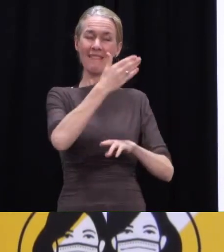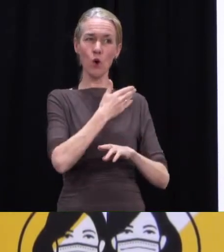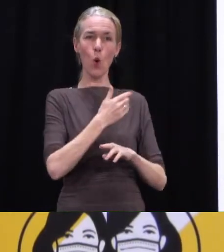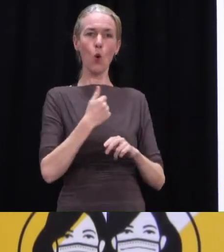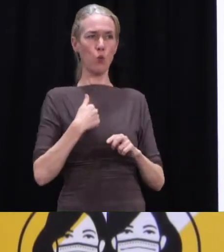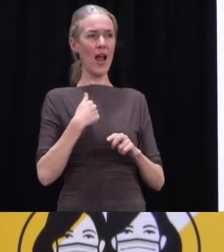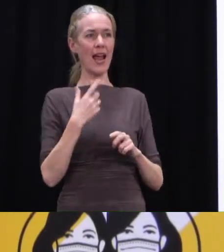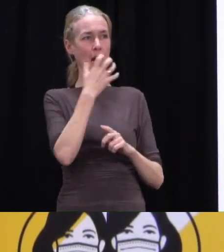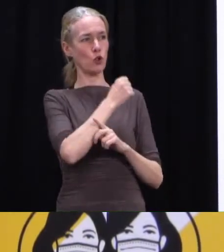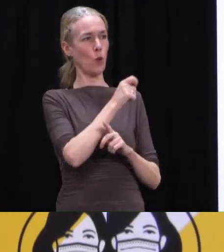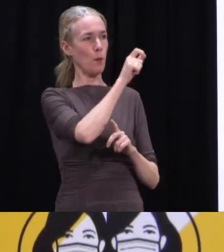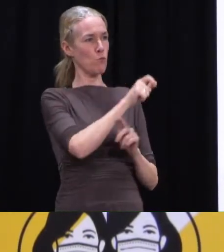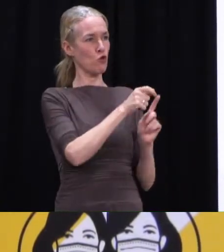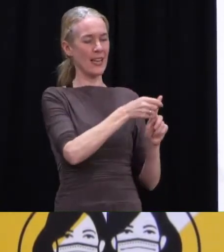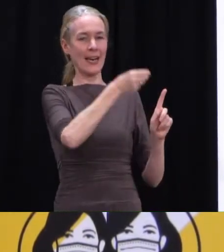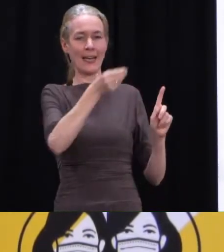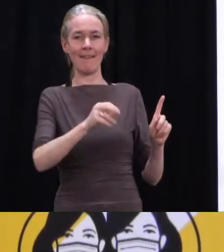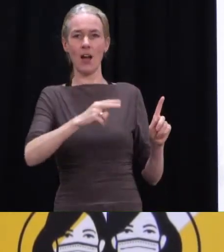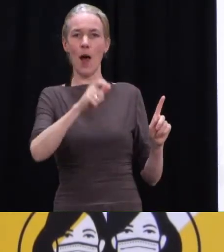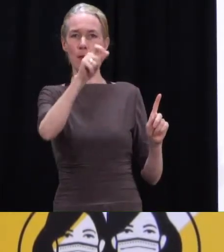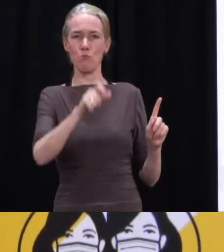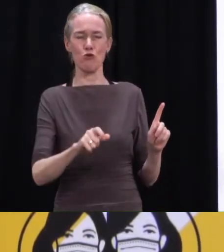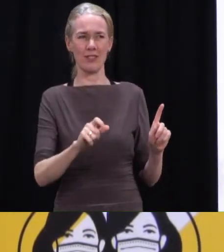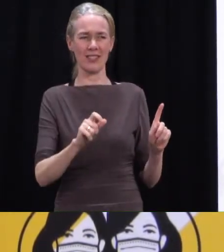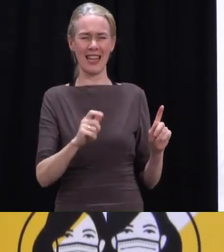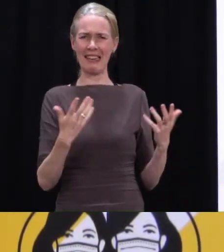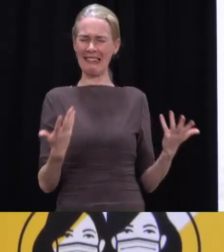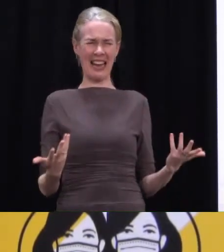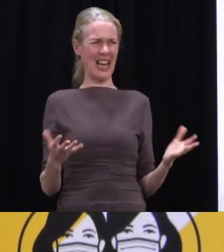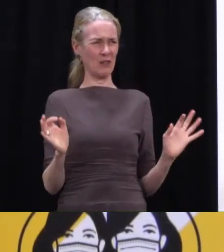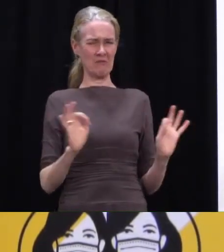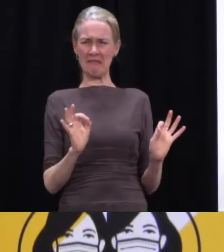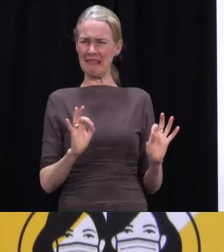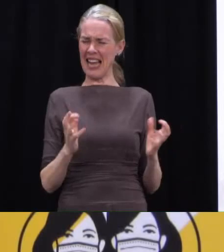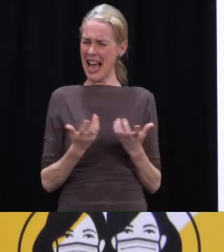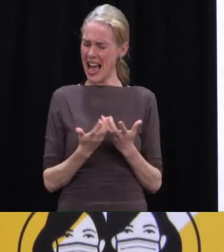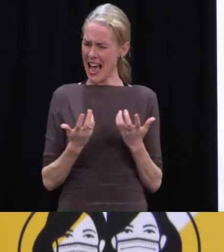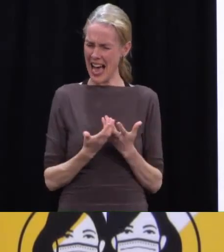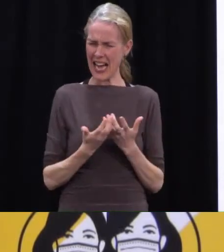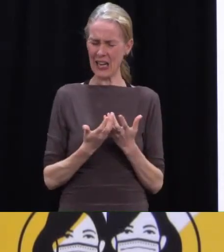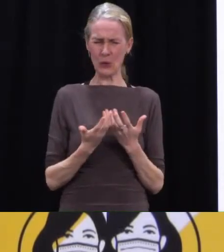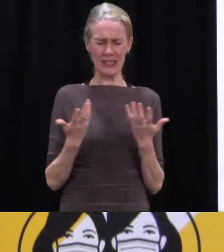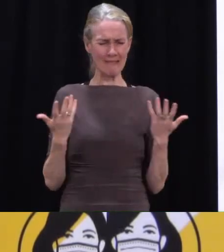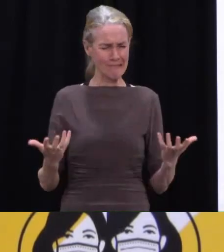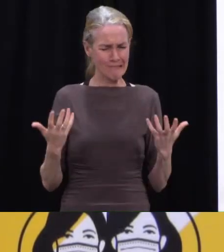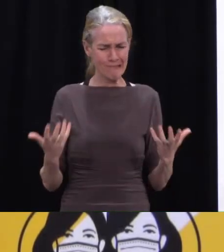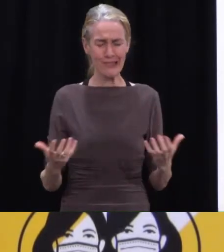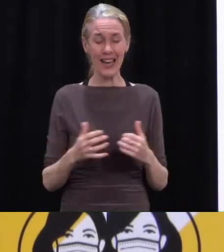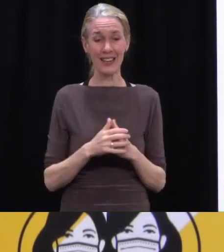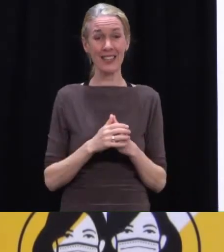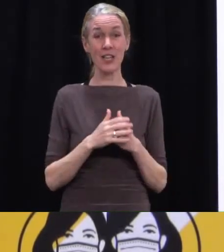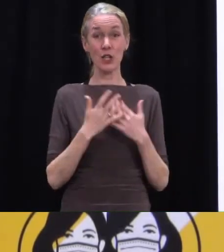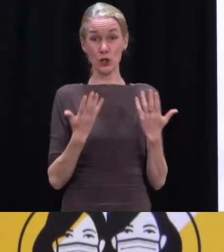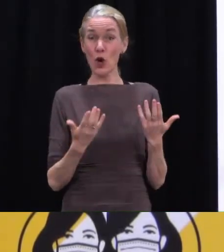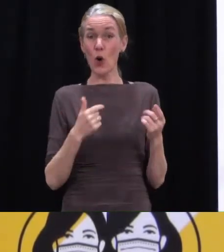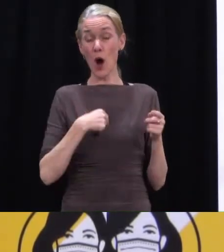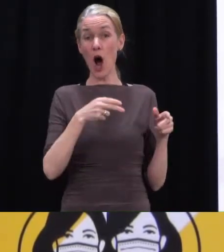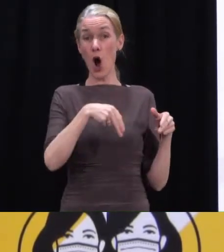normal ways that you might see COVID-19 escape. So I think that demonstrates just how tricky Delta is and why it's so